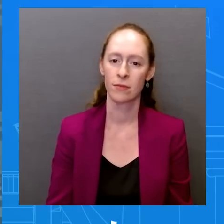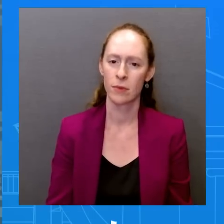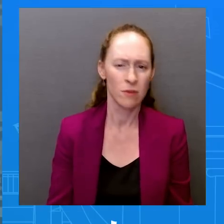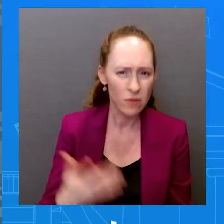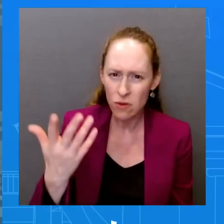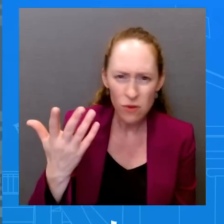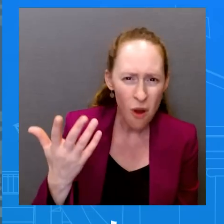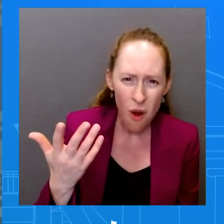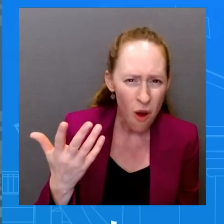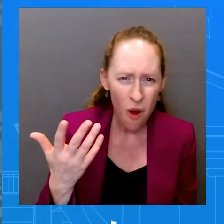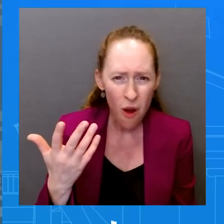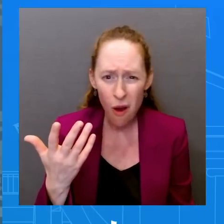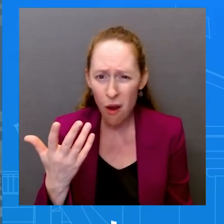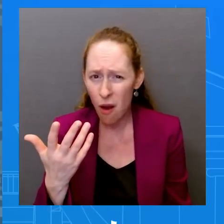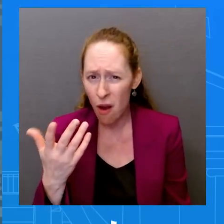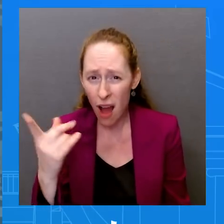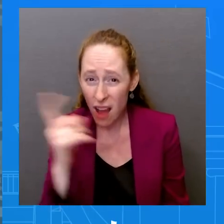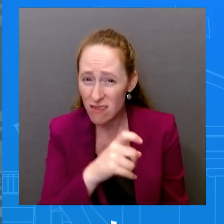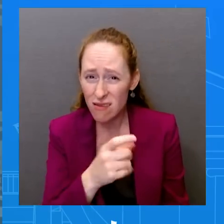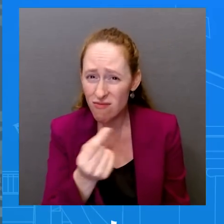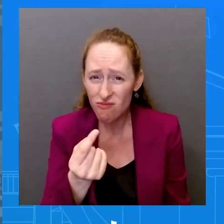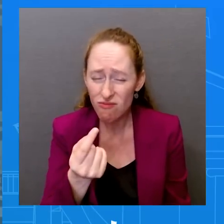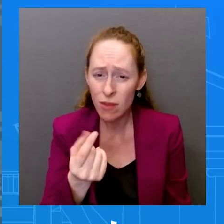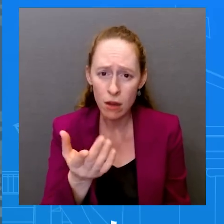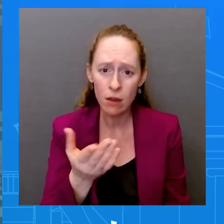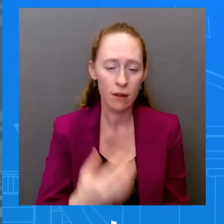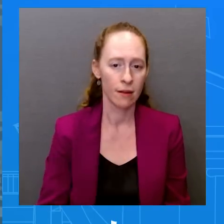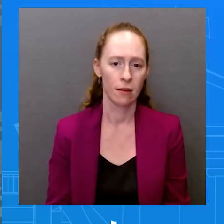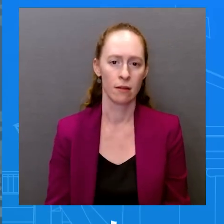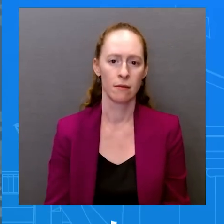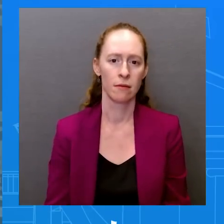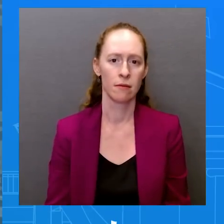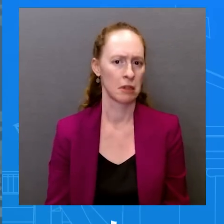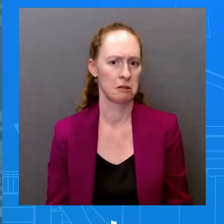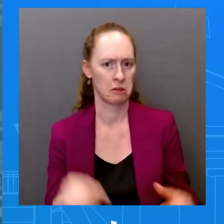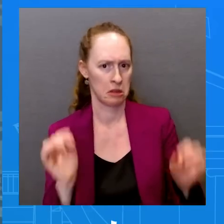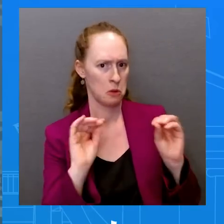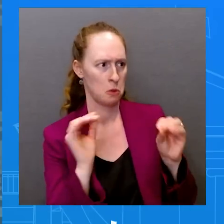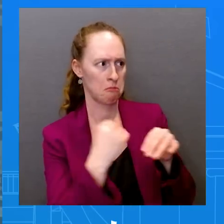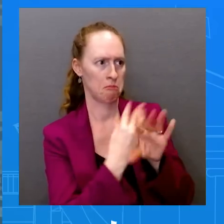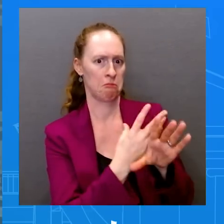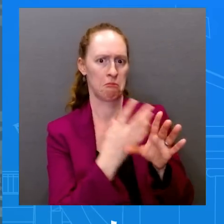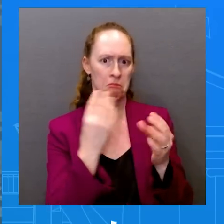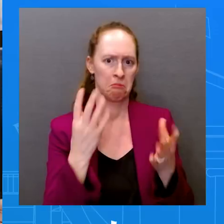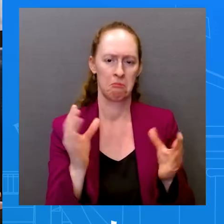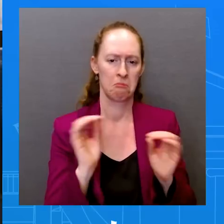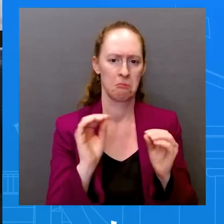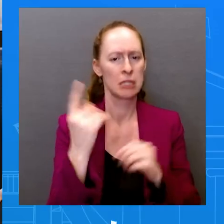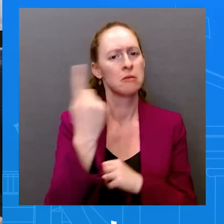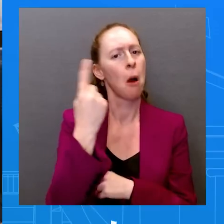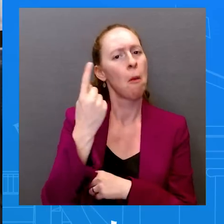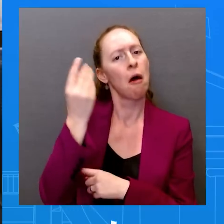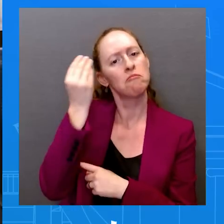I don't have any calls to preview at this time. But he has been briefed on the situation. The Press: And a quick one on the tech meeting.